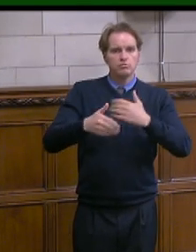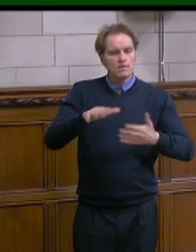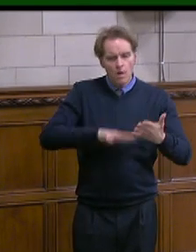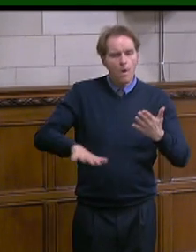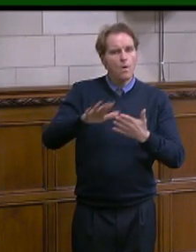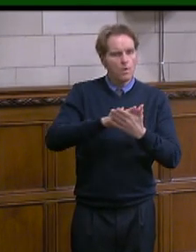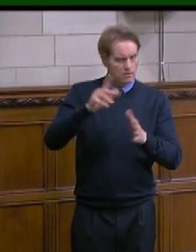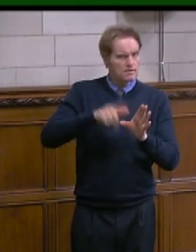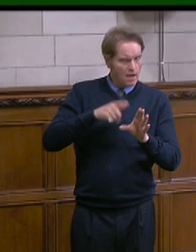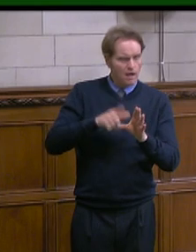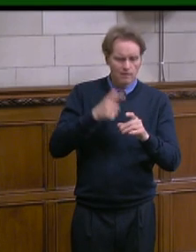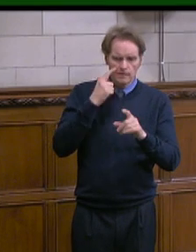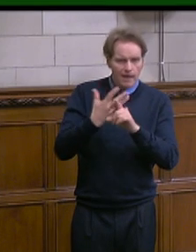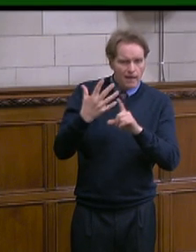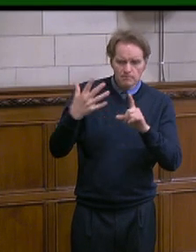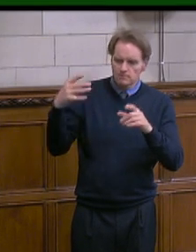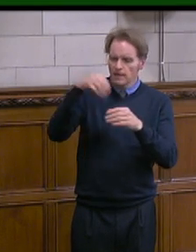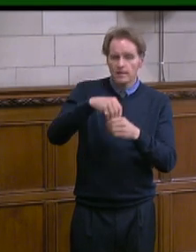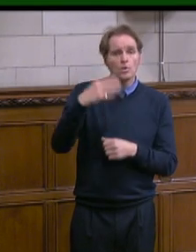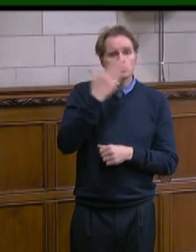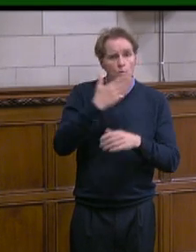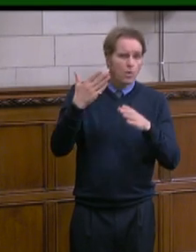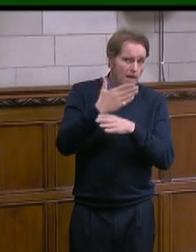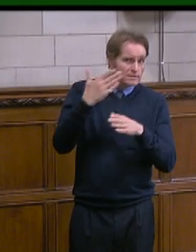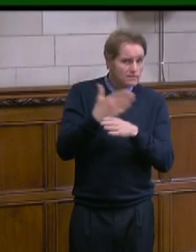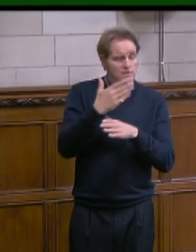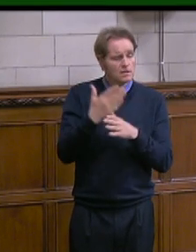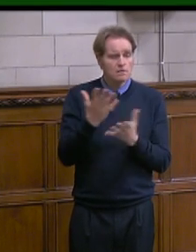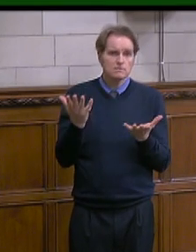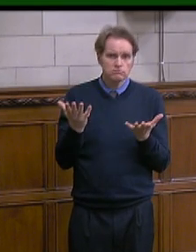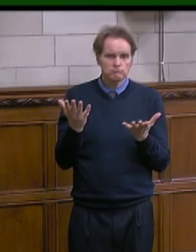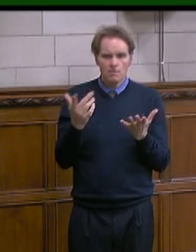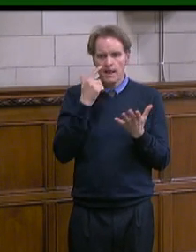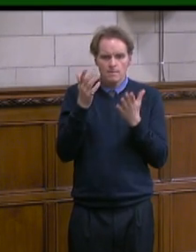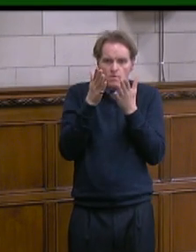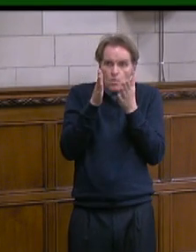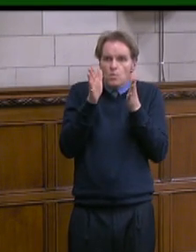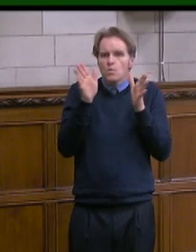take part not only in school activities, but in life in the wider community, through the